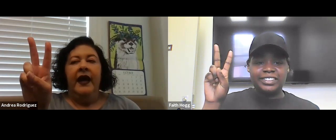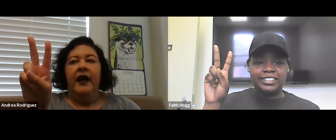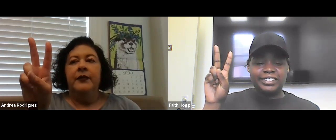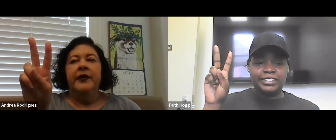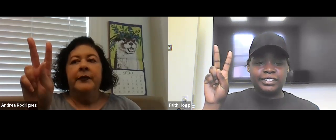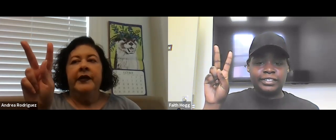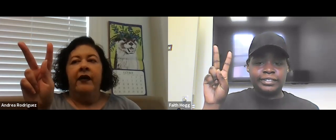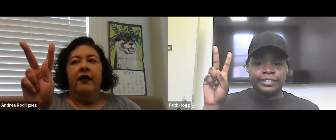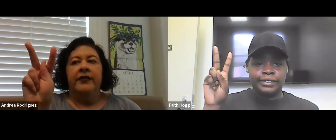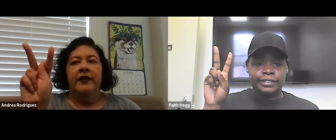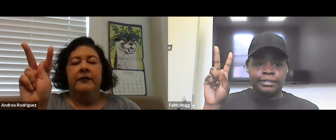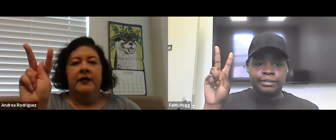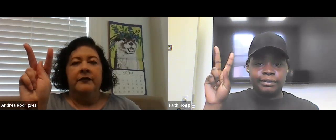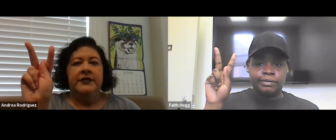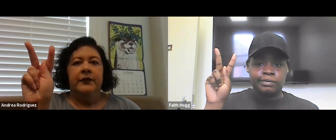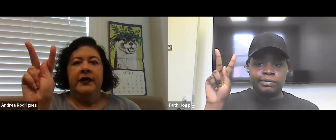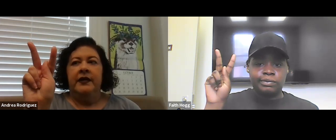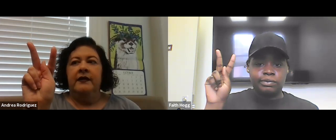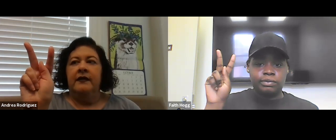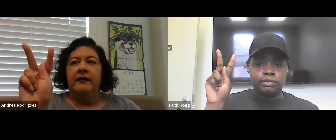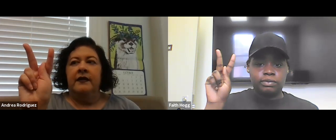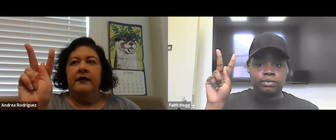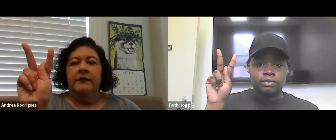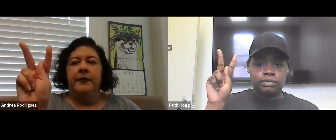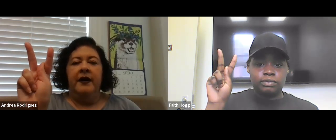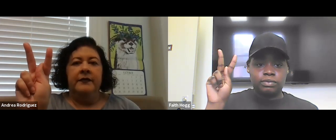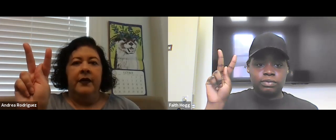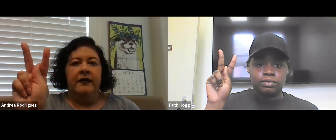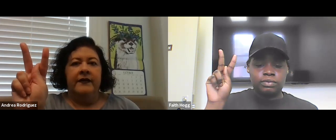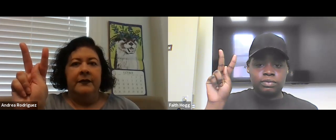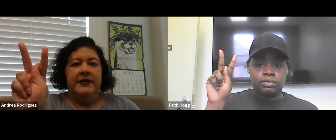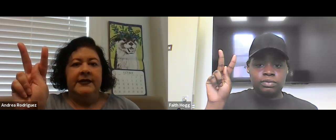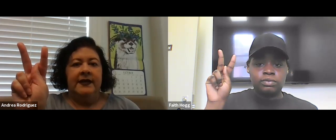and then we're going to put our thumb in between the bottom part of that peace sign.